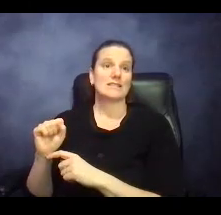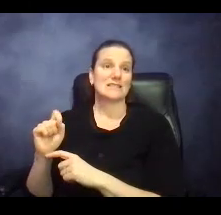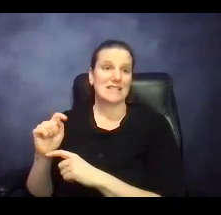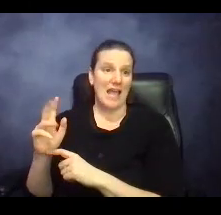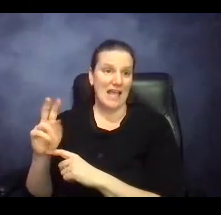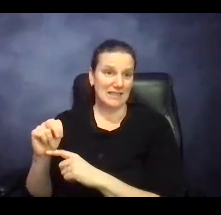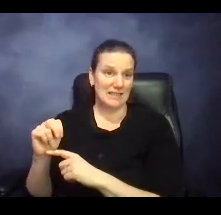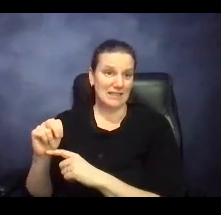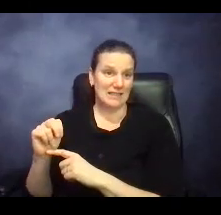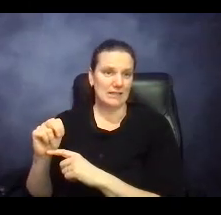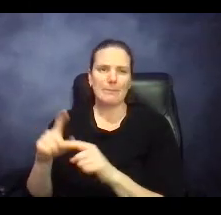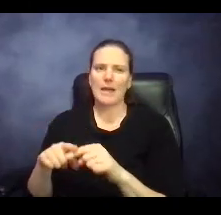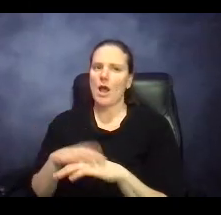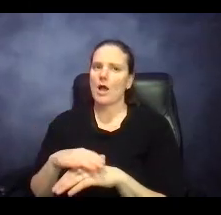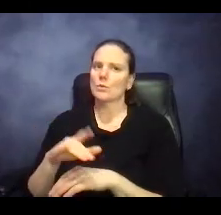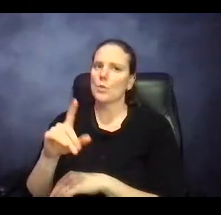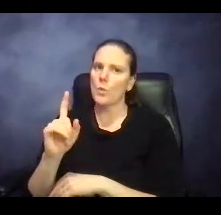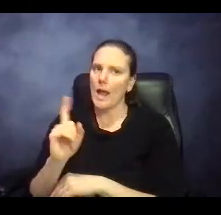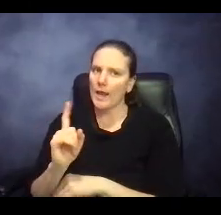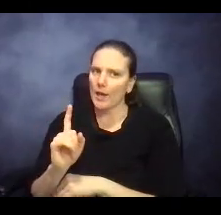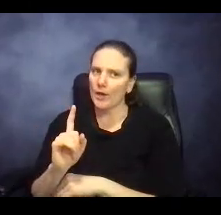you're having a, a problem. But they can be taken together.